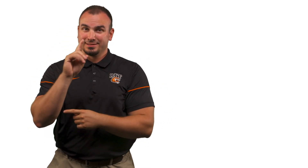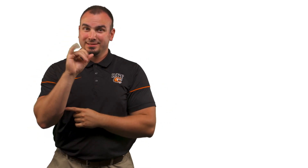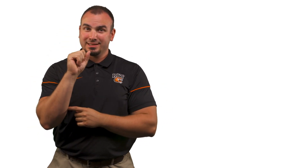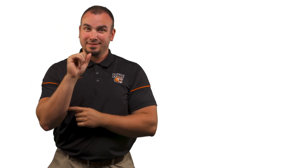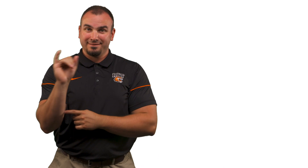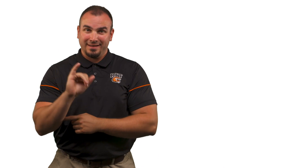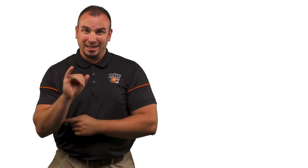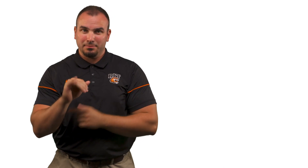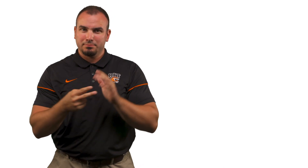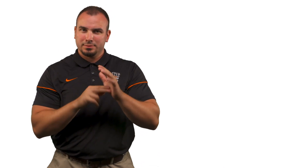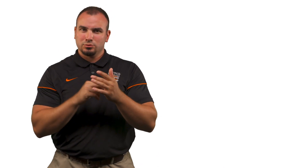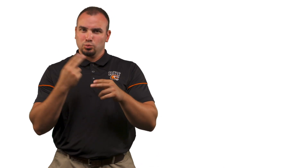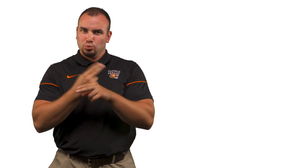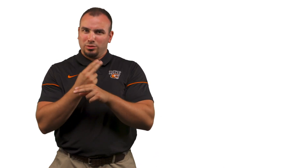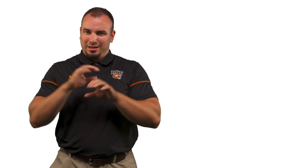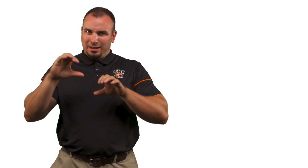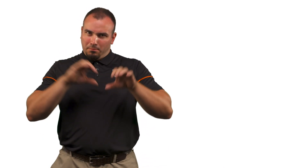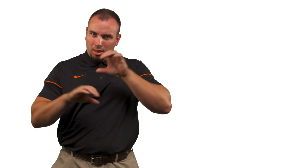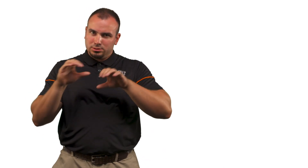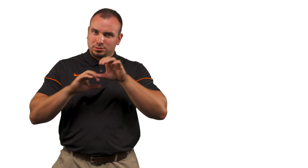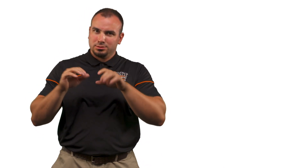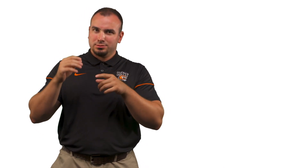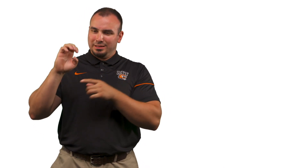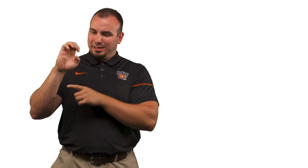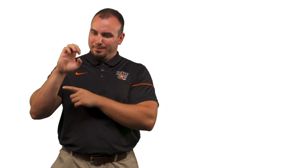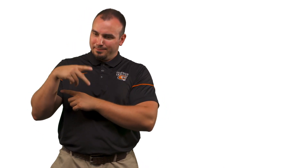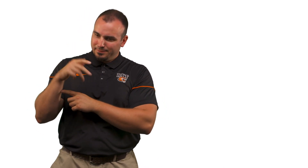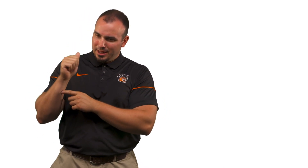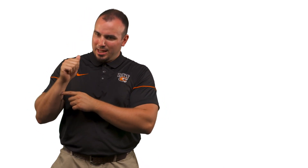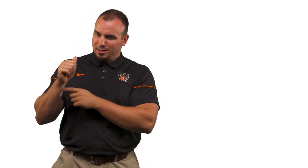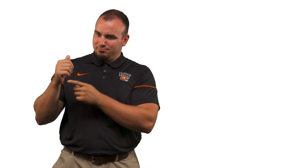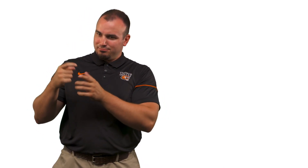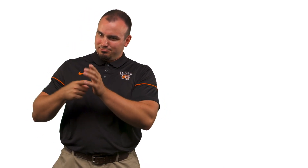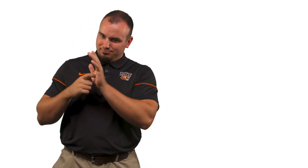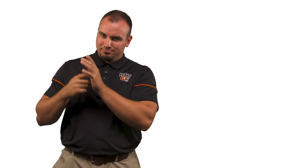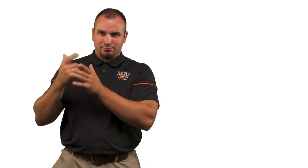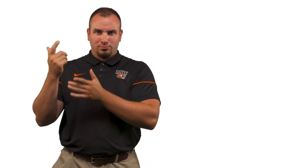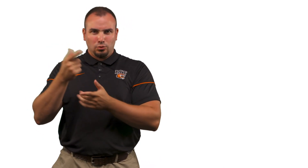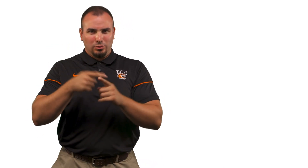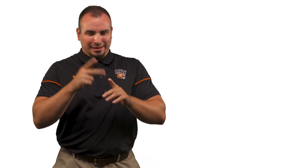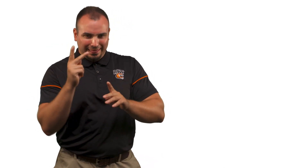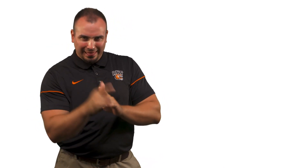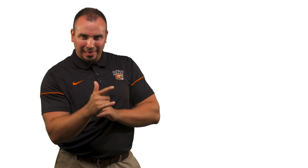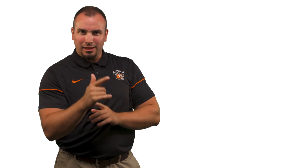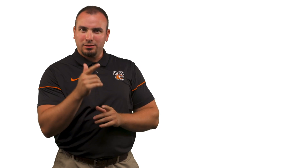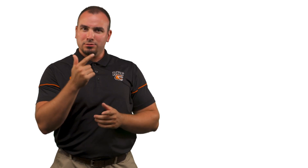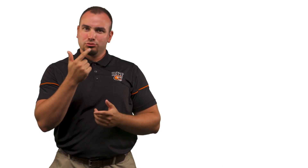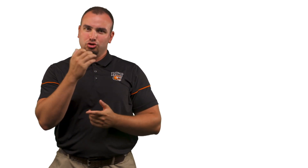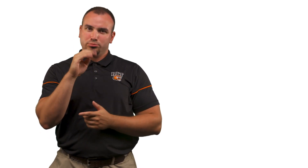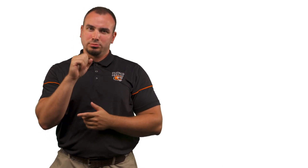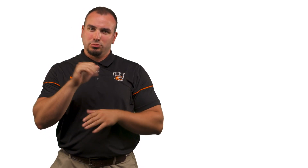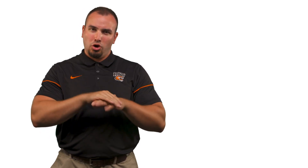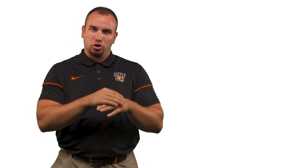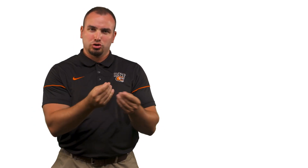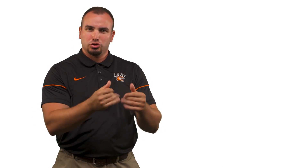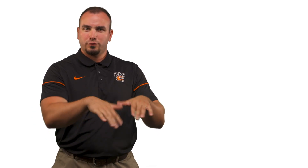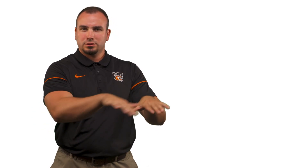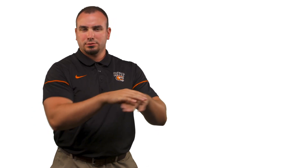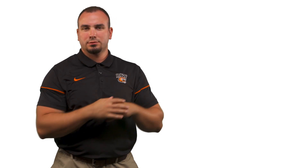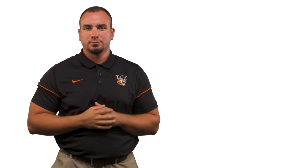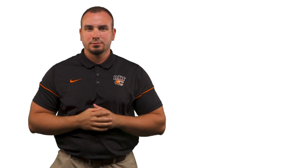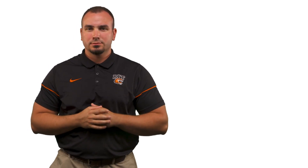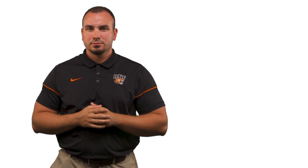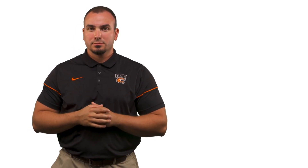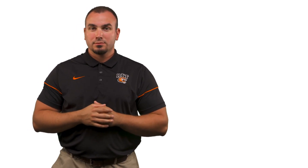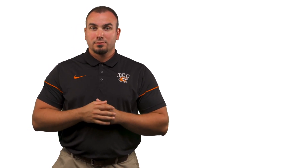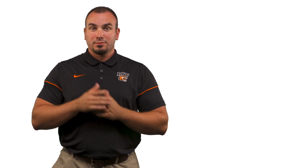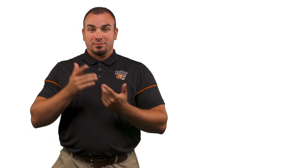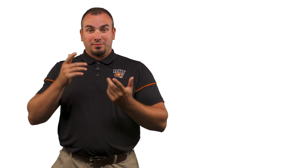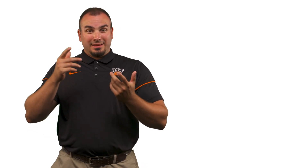Disinfecting refers to using chemicals (EPA-registered disinfectants) to kill germs on surfaces.